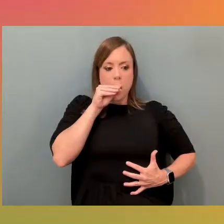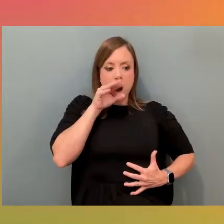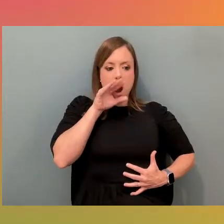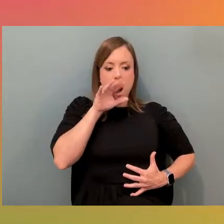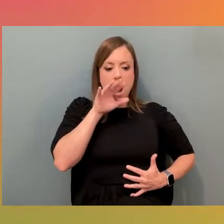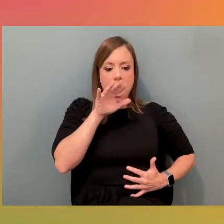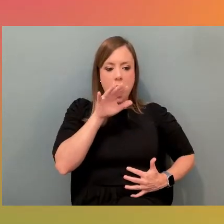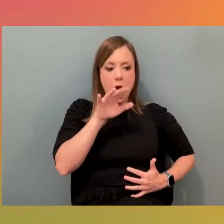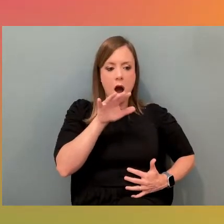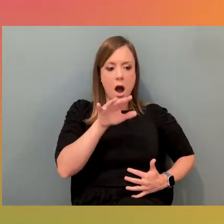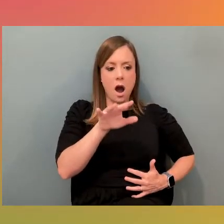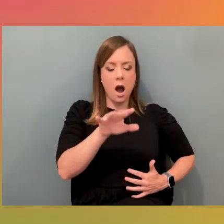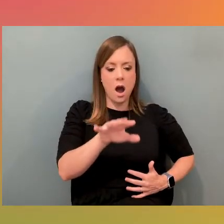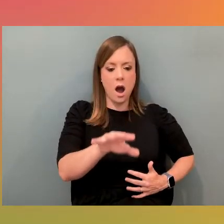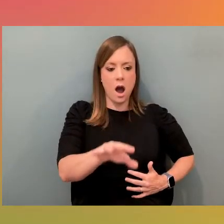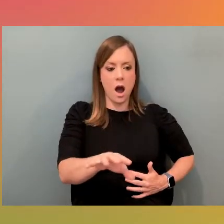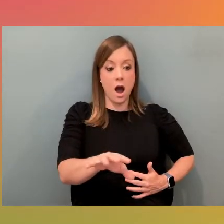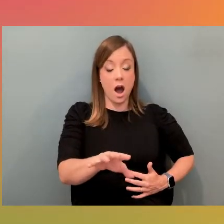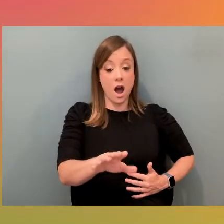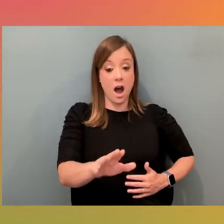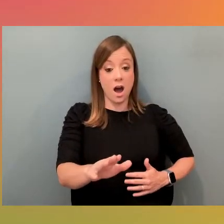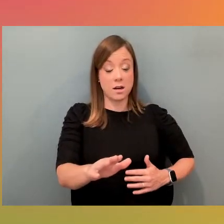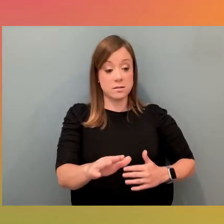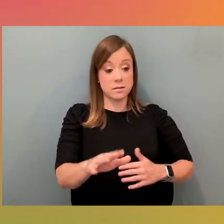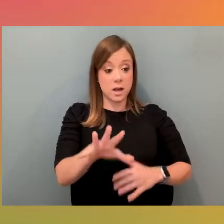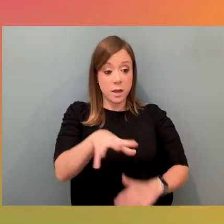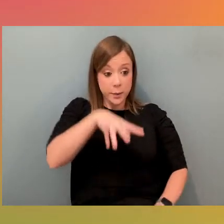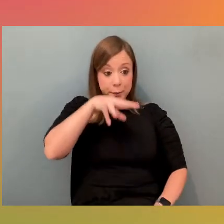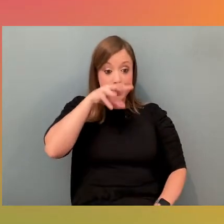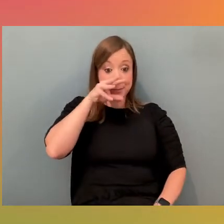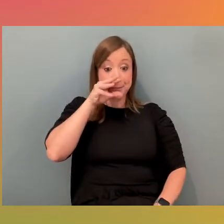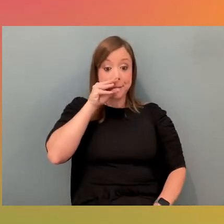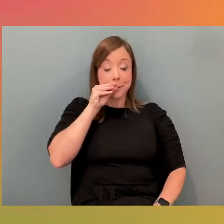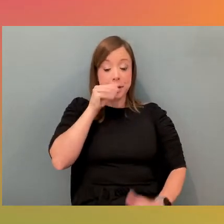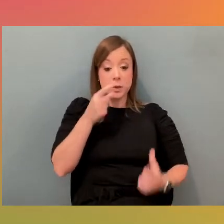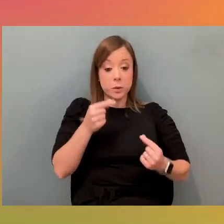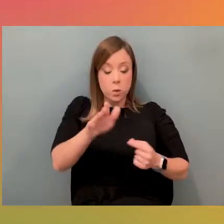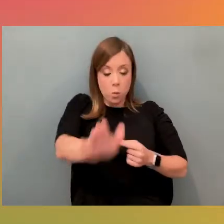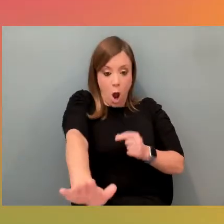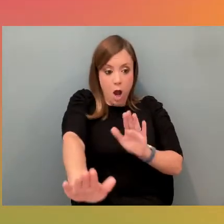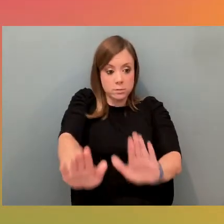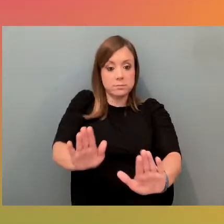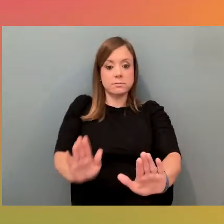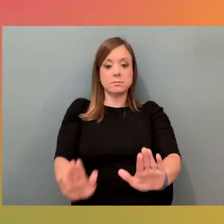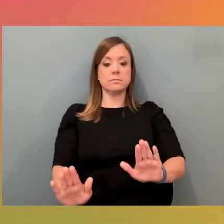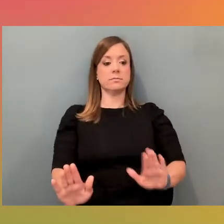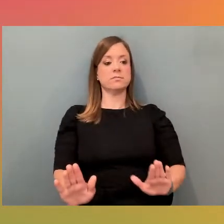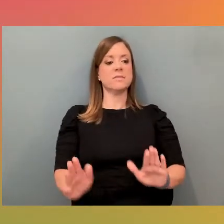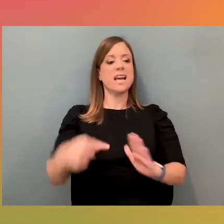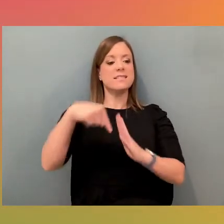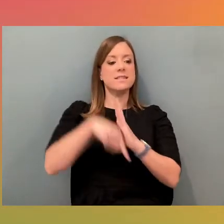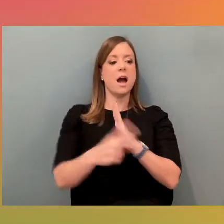TAKE ANOTHER BIG BREATH IN. AND EXHALE OUT. ON YOUR NEXT INHALE, WALK YOUR